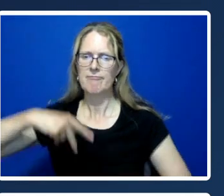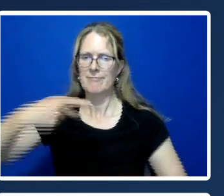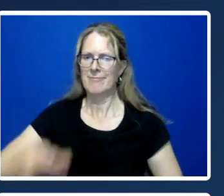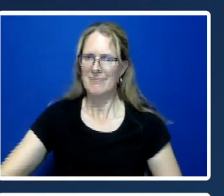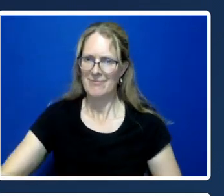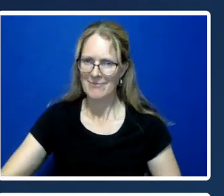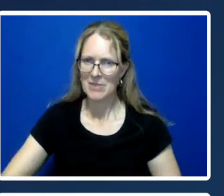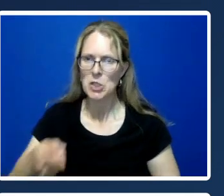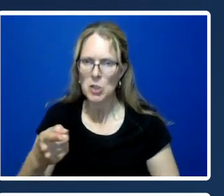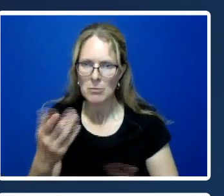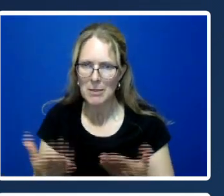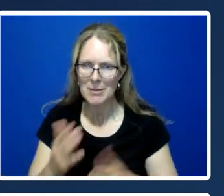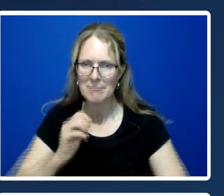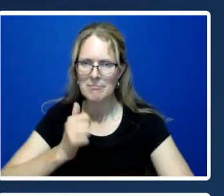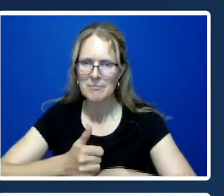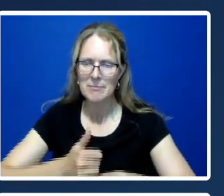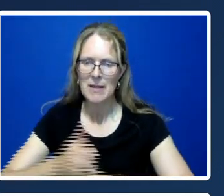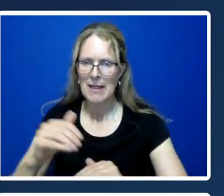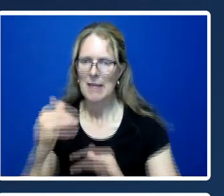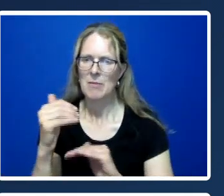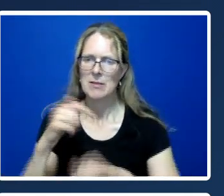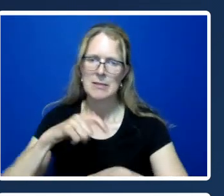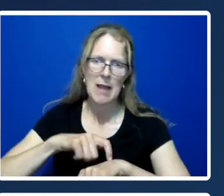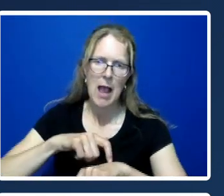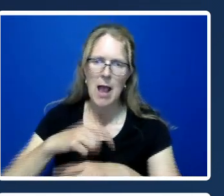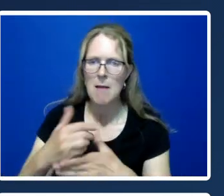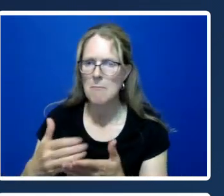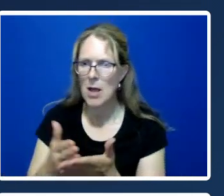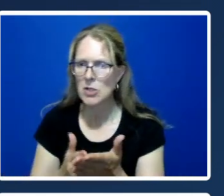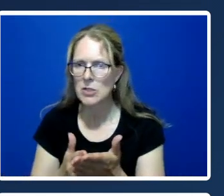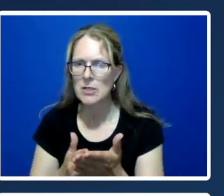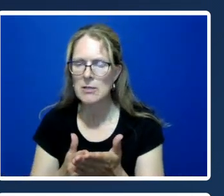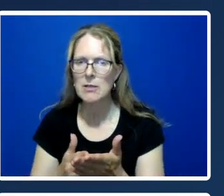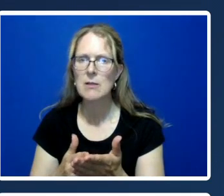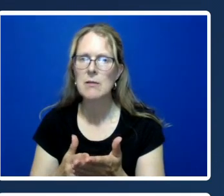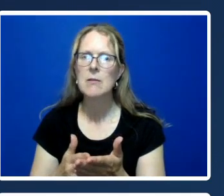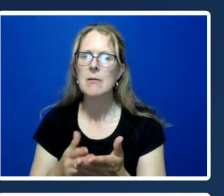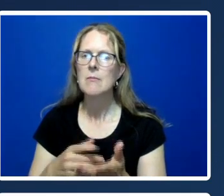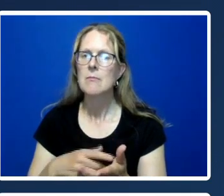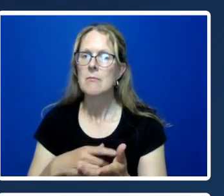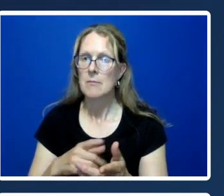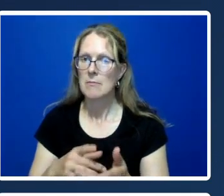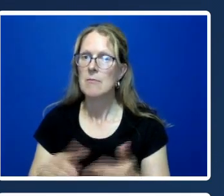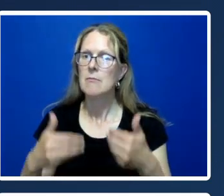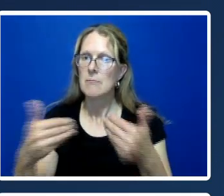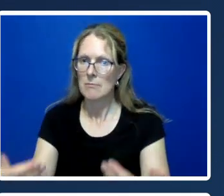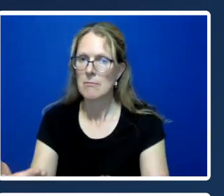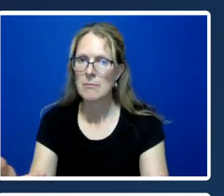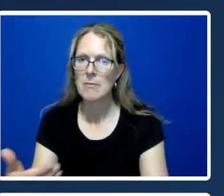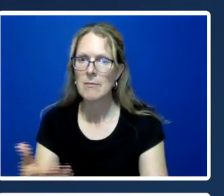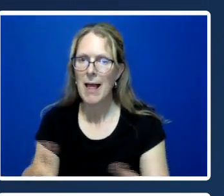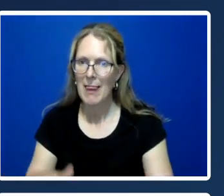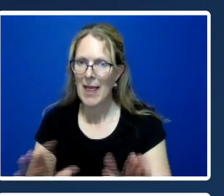or budget and then really allow the rest of that space for students to really grow and be